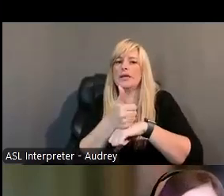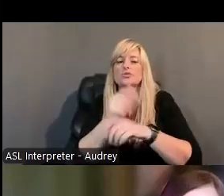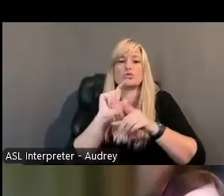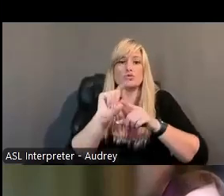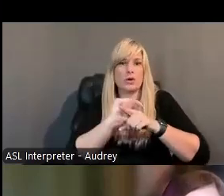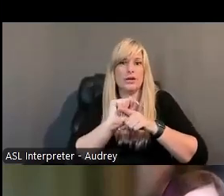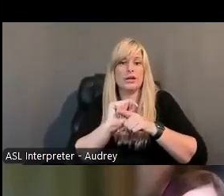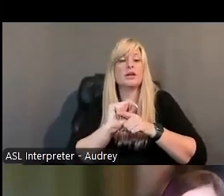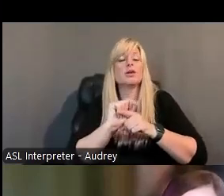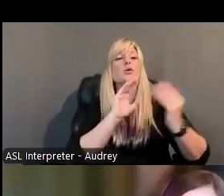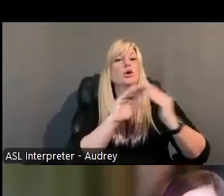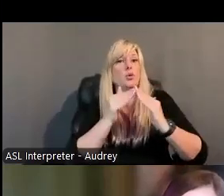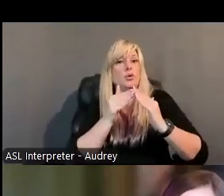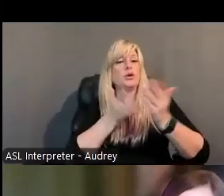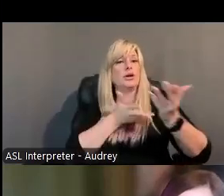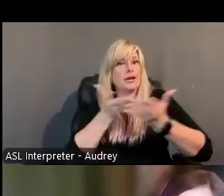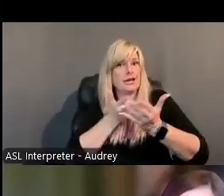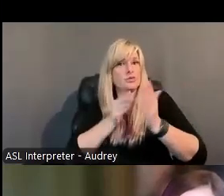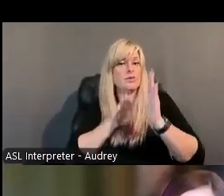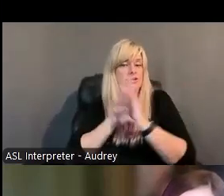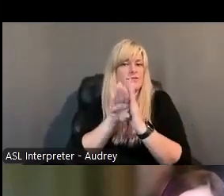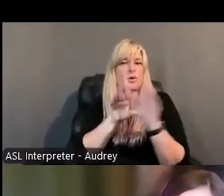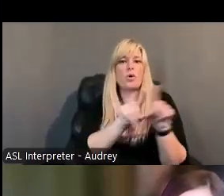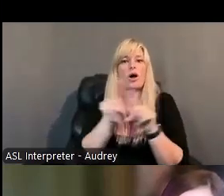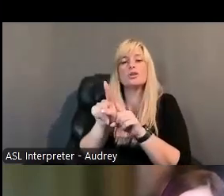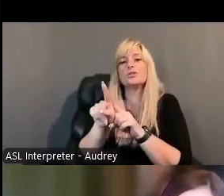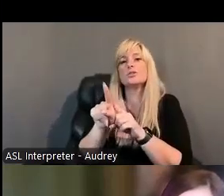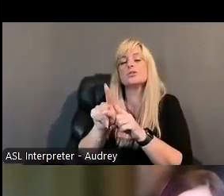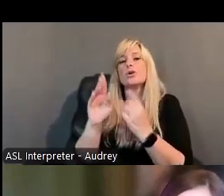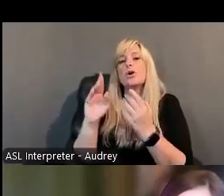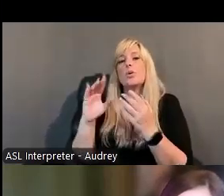and development. We're going to highlight some of our learnings from the development.